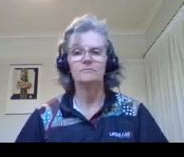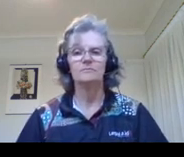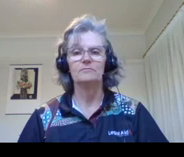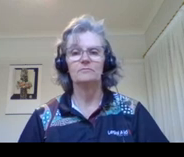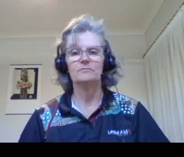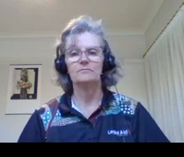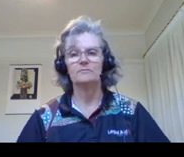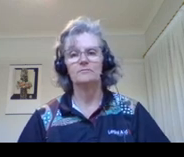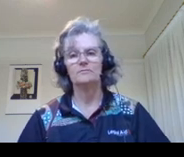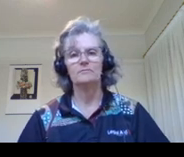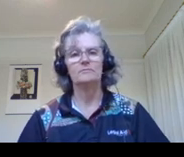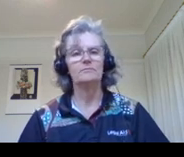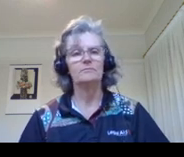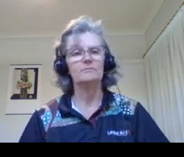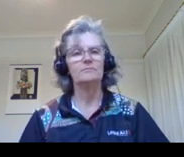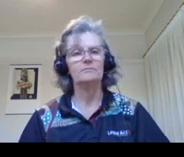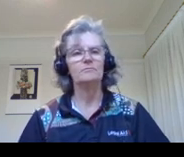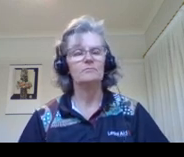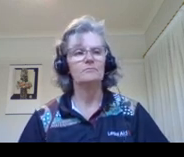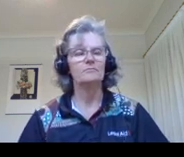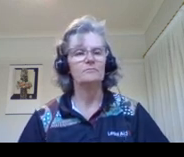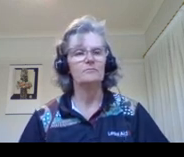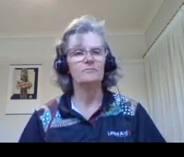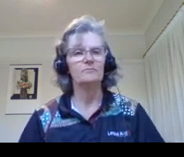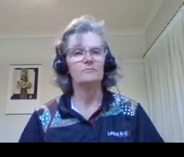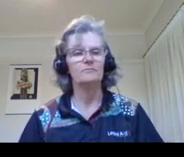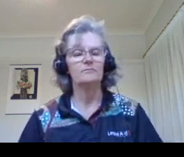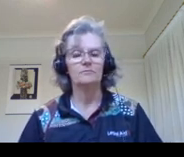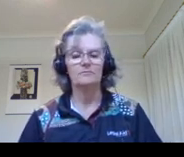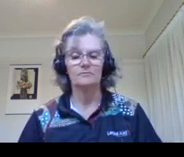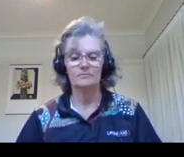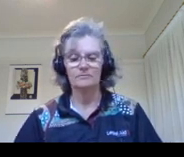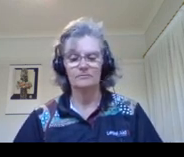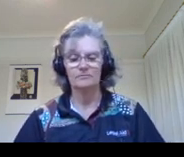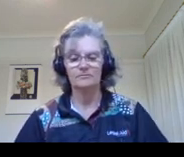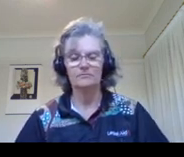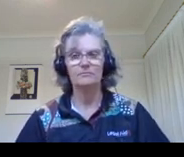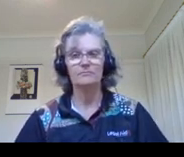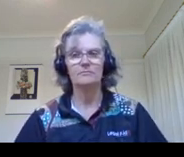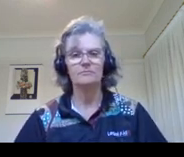that they can just walk past you and skim your credit card details and they can use those